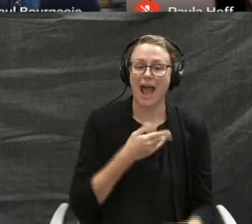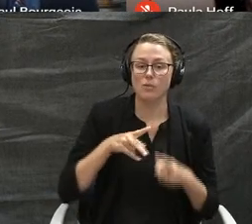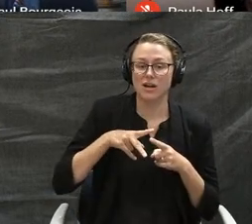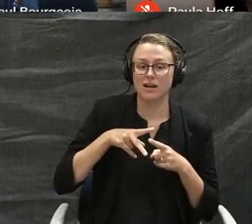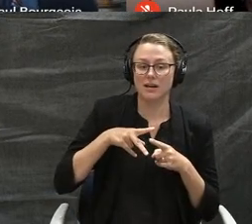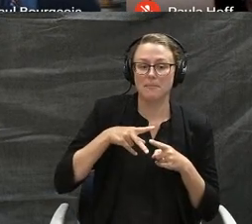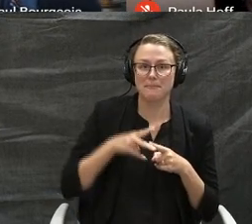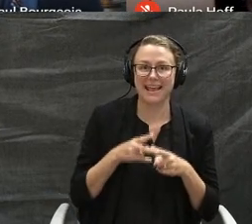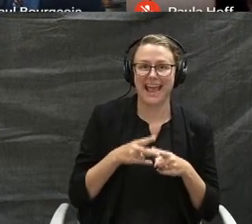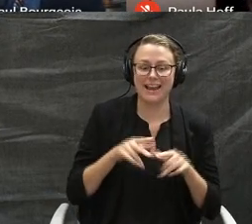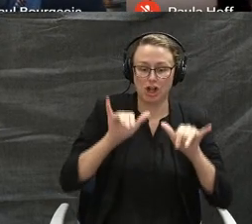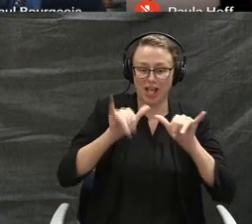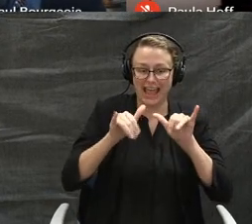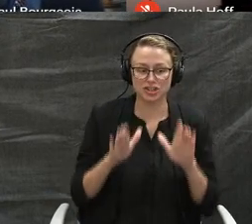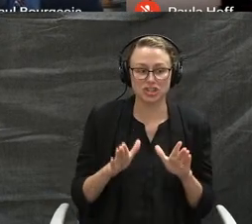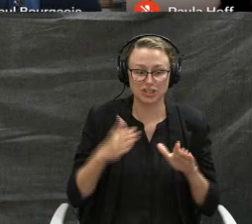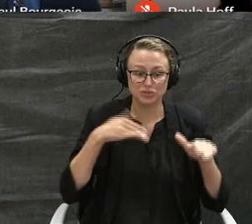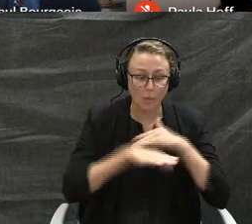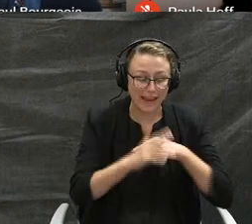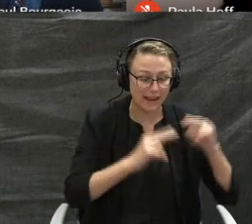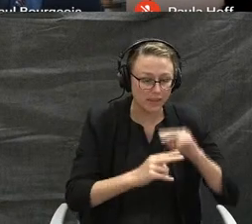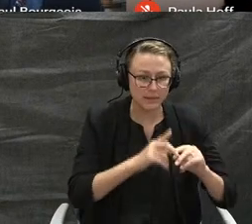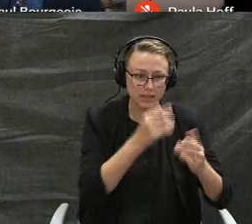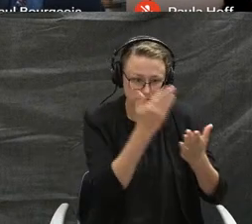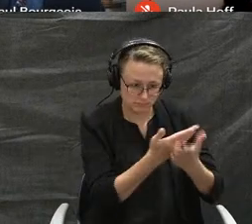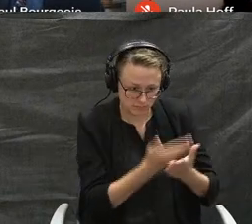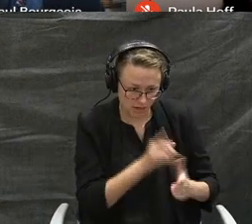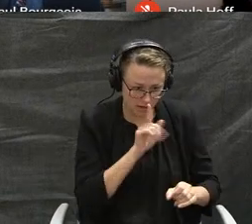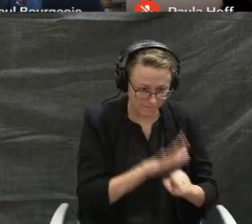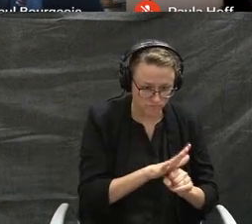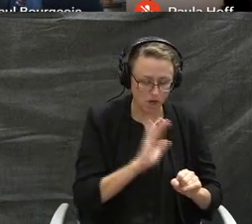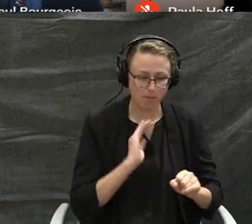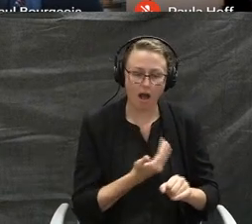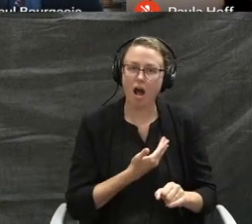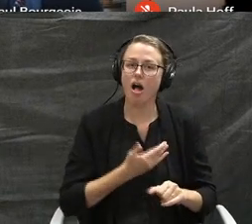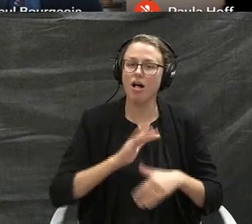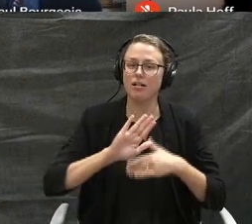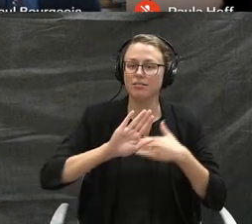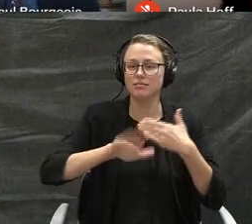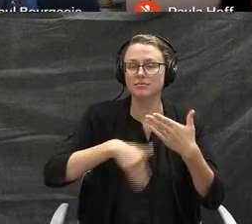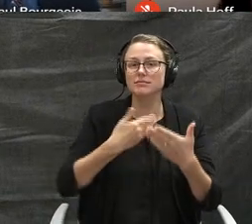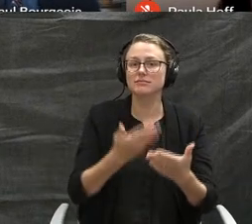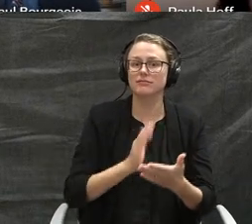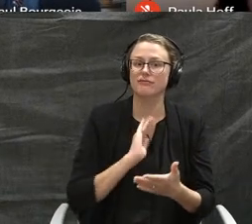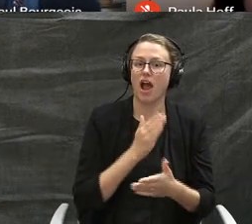Mechanical Engineers going through our buildings in verifying that our buildings, all of our rooms are in